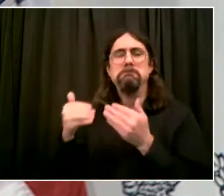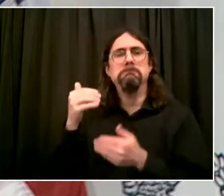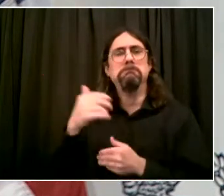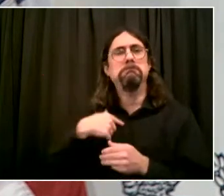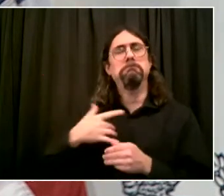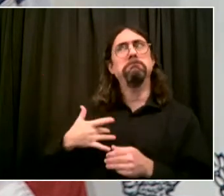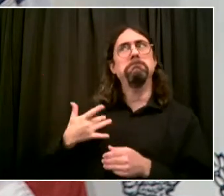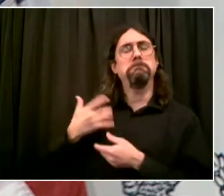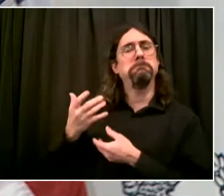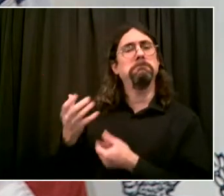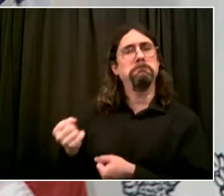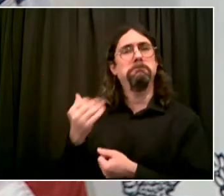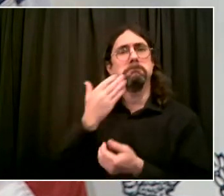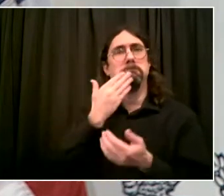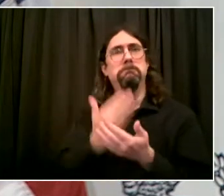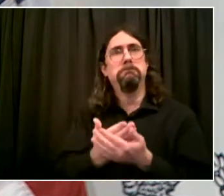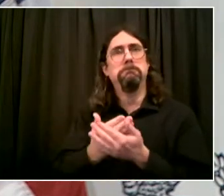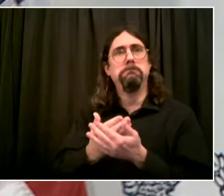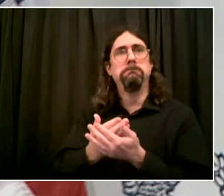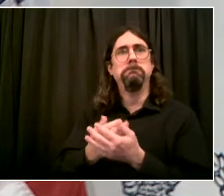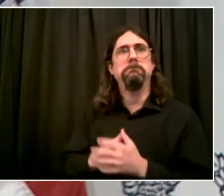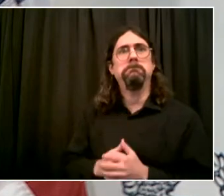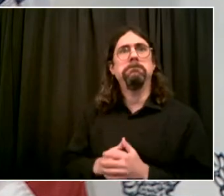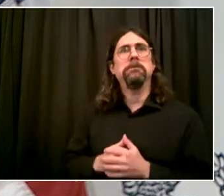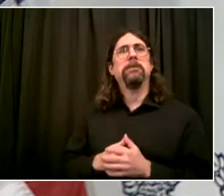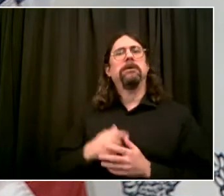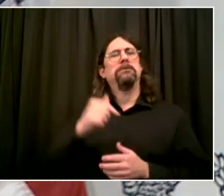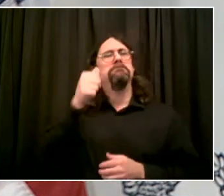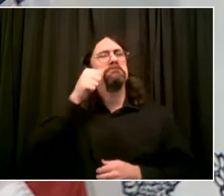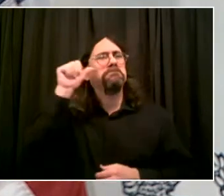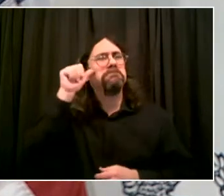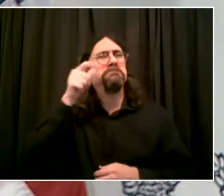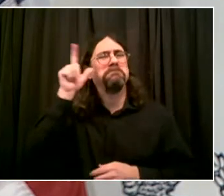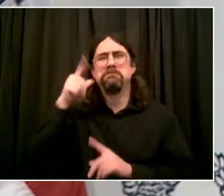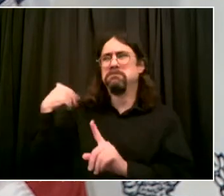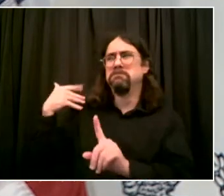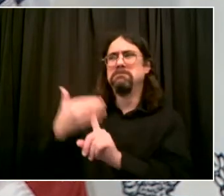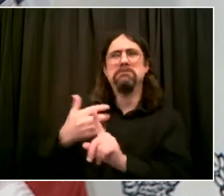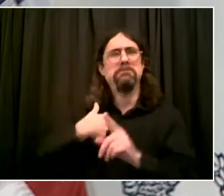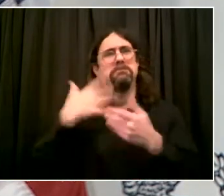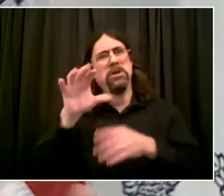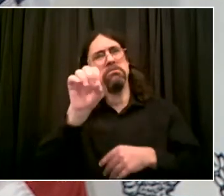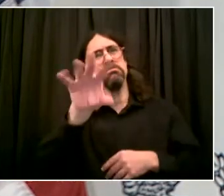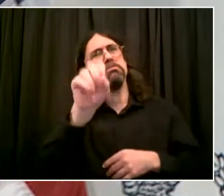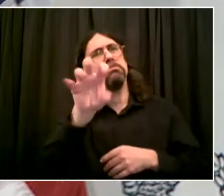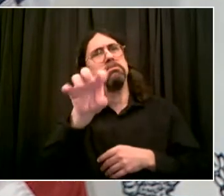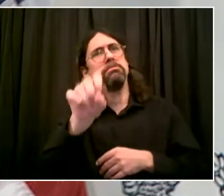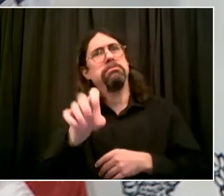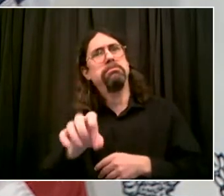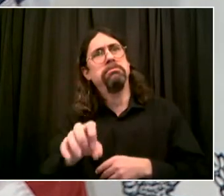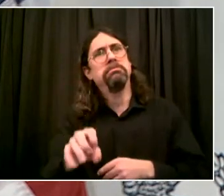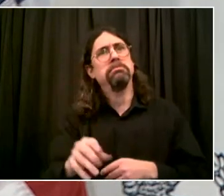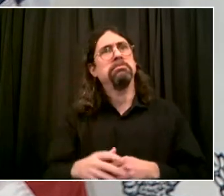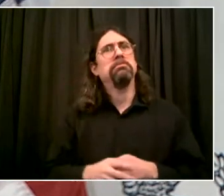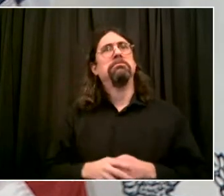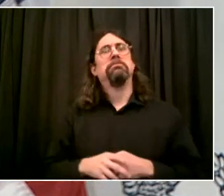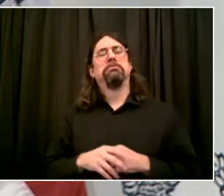WE NEED TO SEE A LOT MORE.